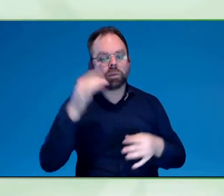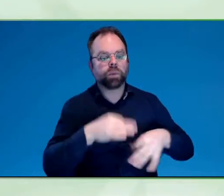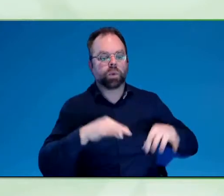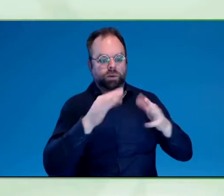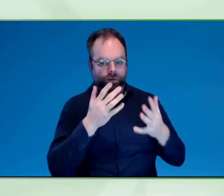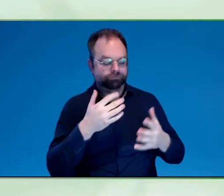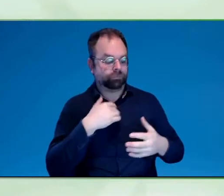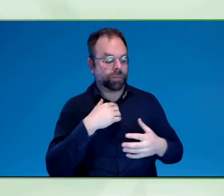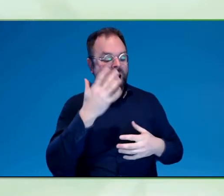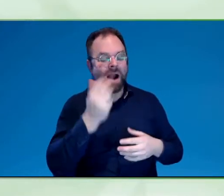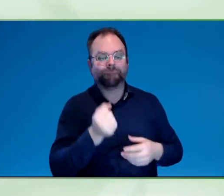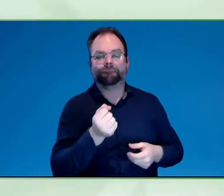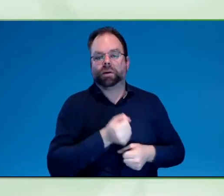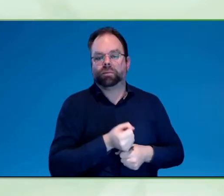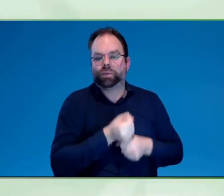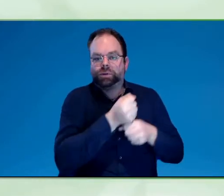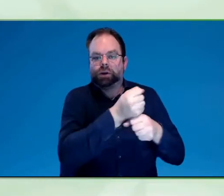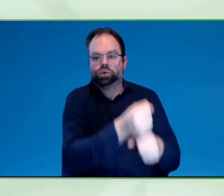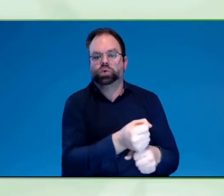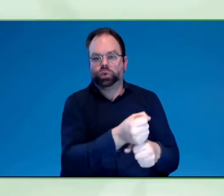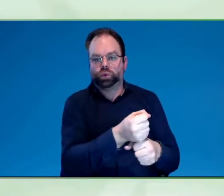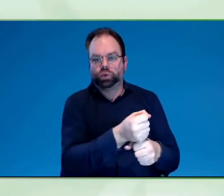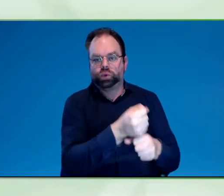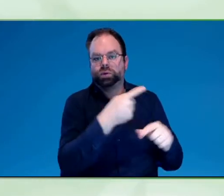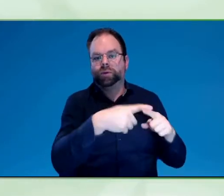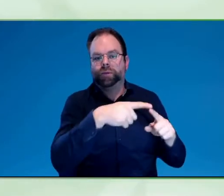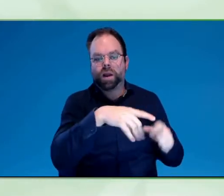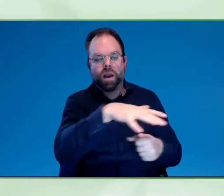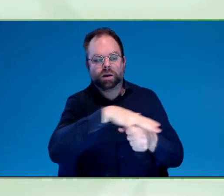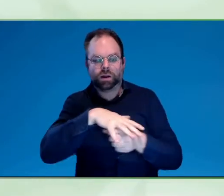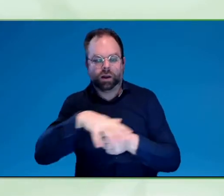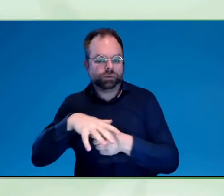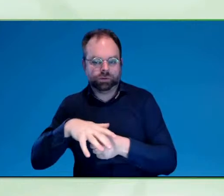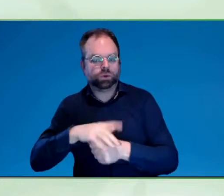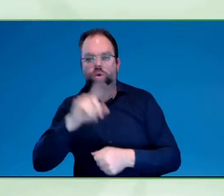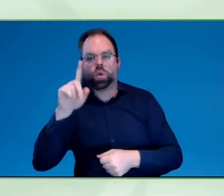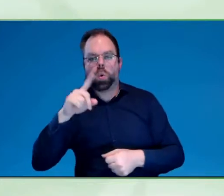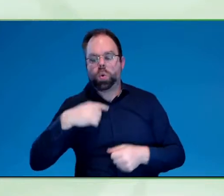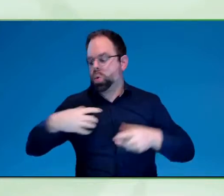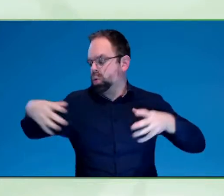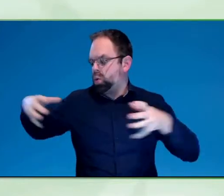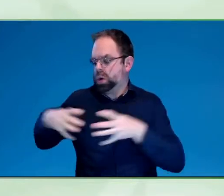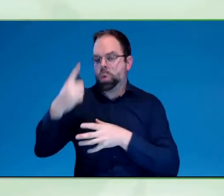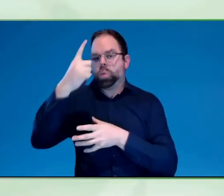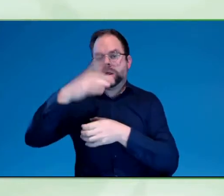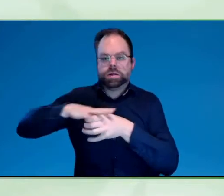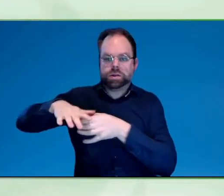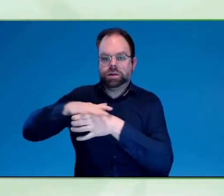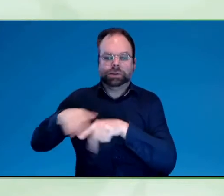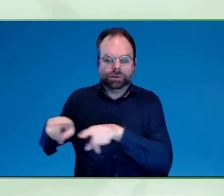We have participants from Asia and Africa and Europe and the United States, North America,